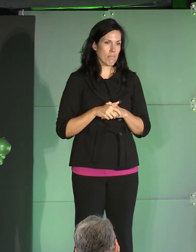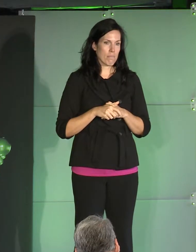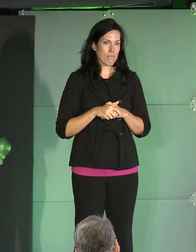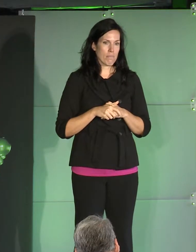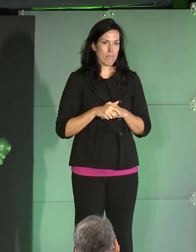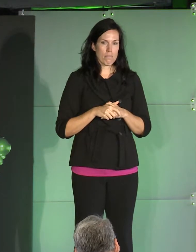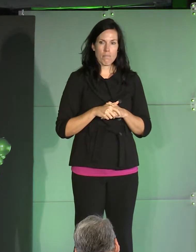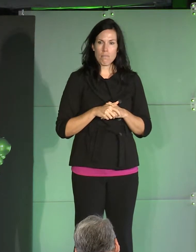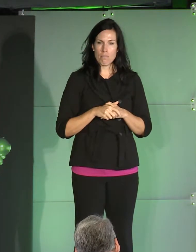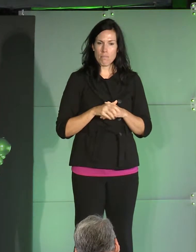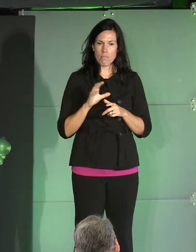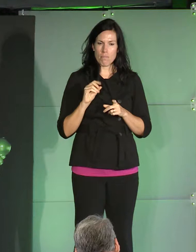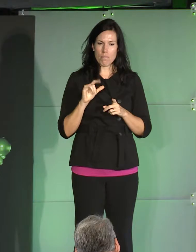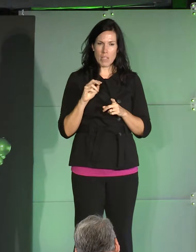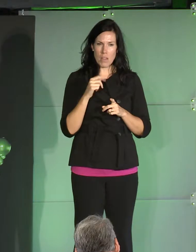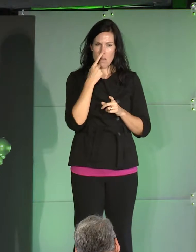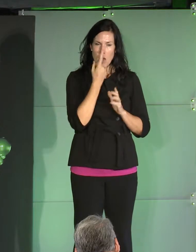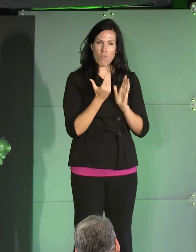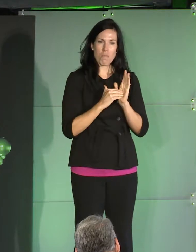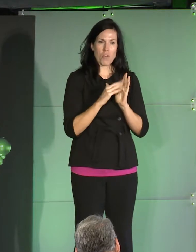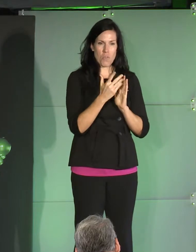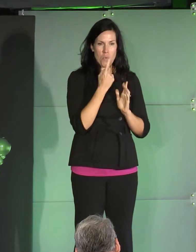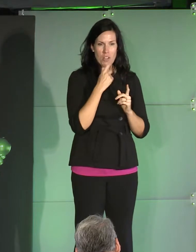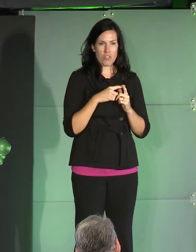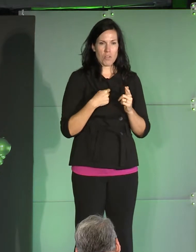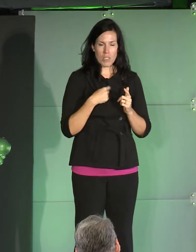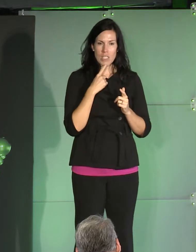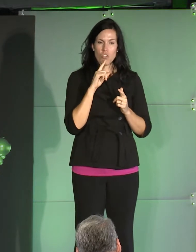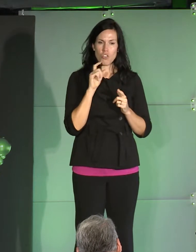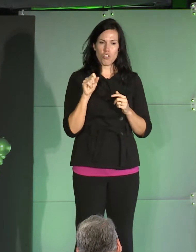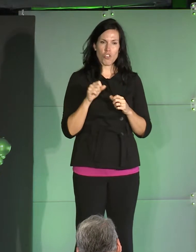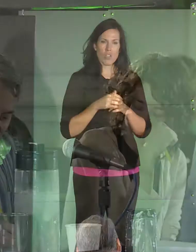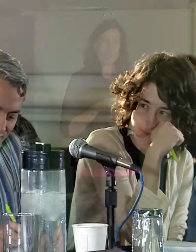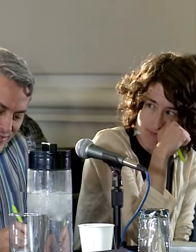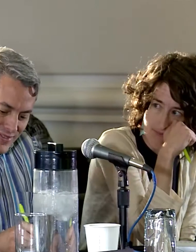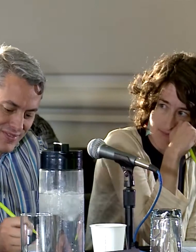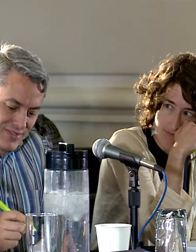Colin, could you actually possibly repeat the question that you asked? It was whether the coffee farmers